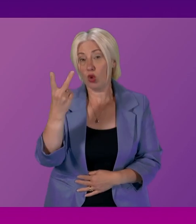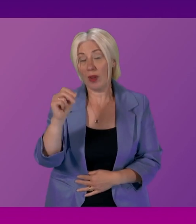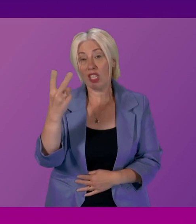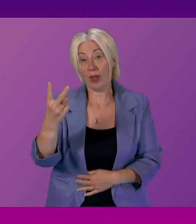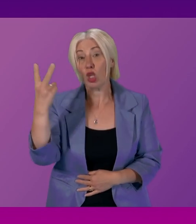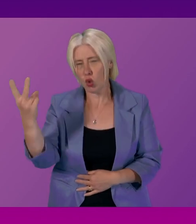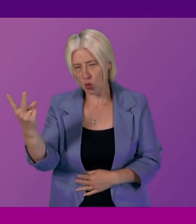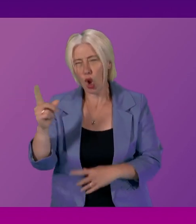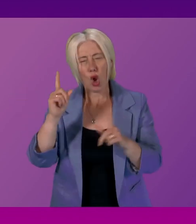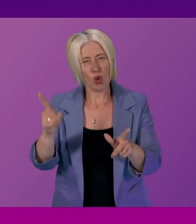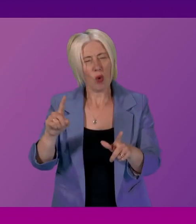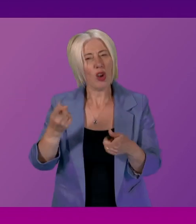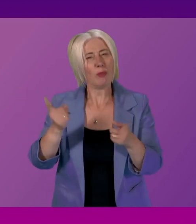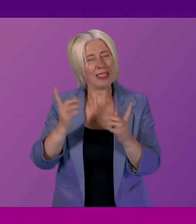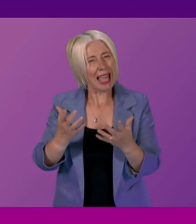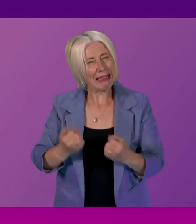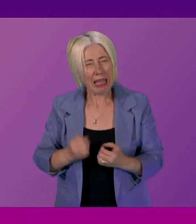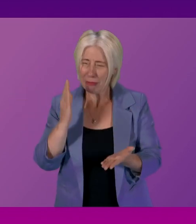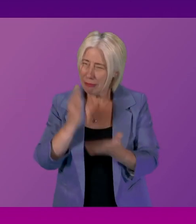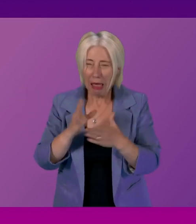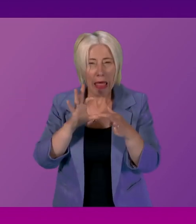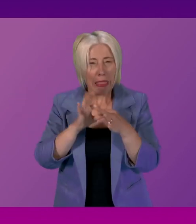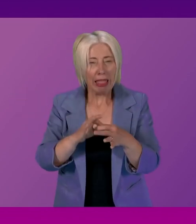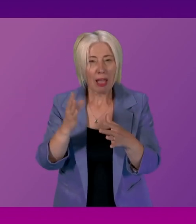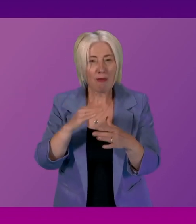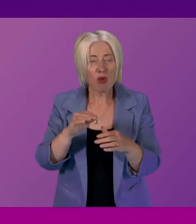Does the First Minister accept that there is a clear link between the failure to access